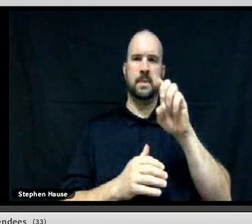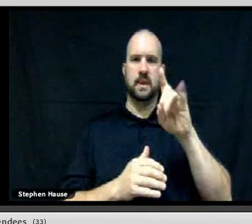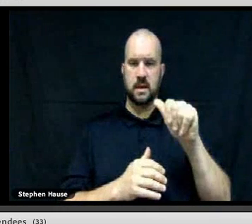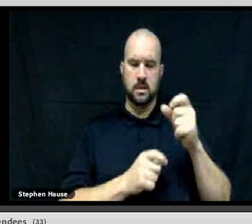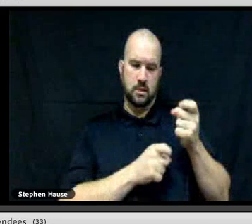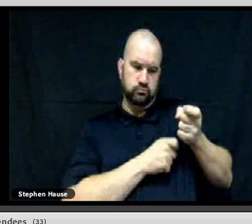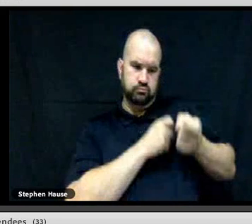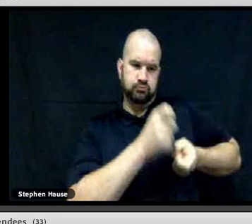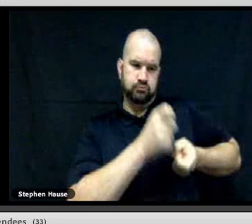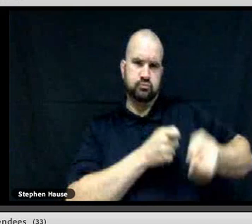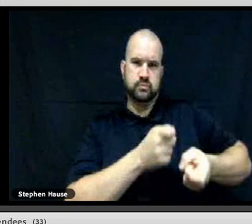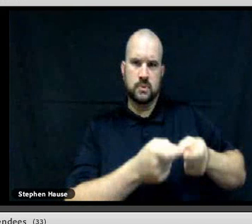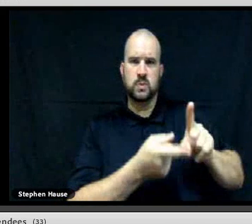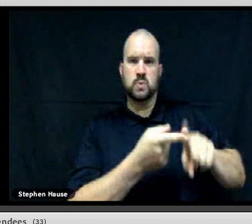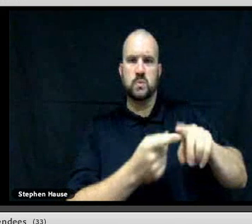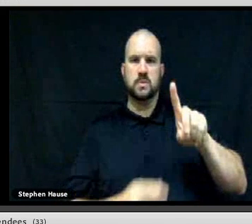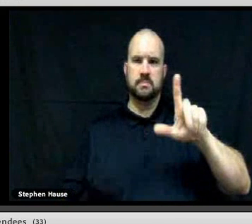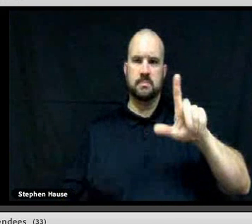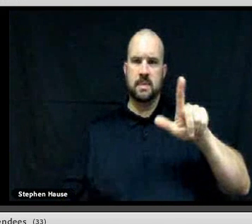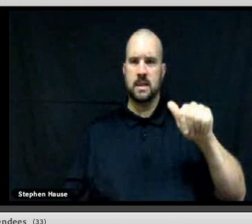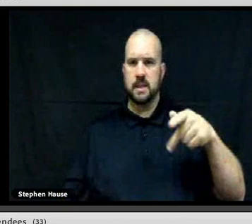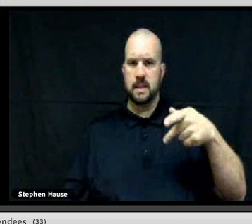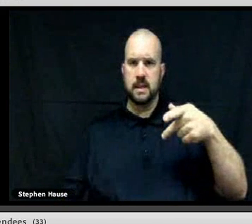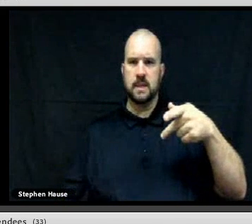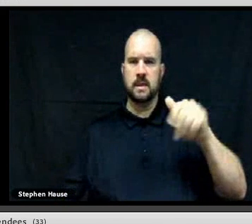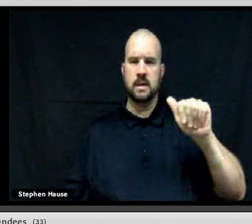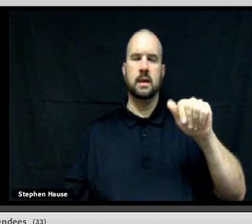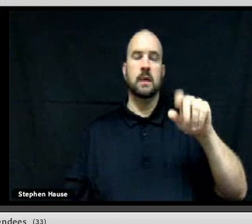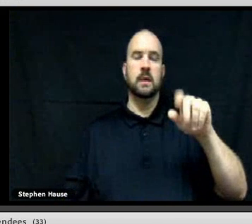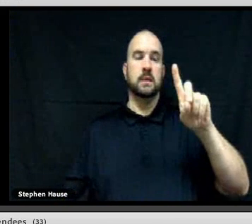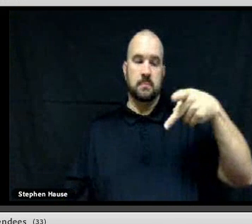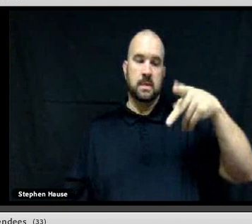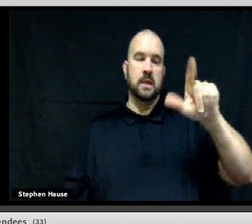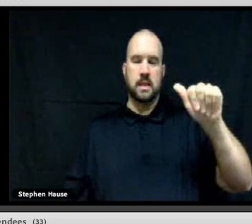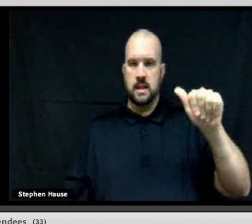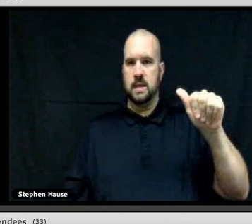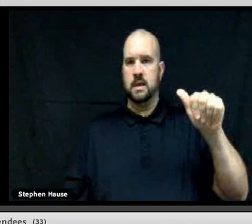and detailed information about these individual topics.